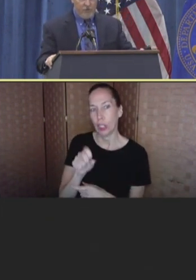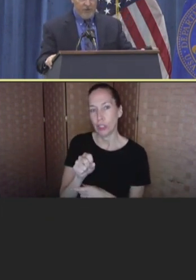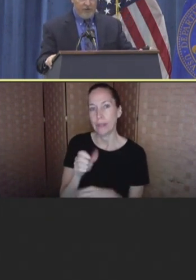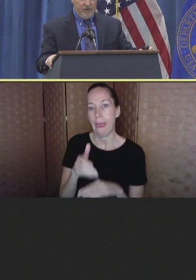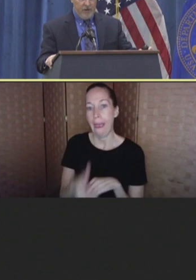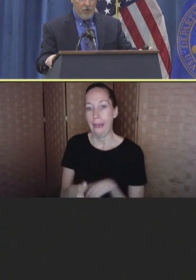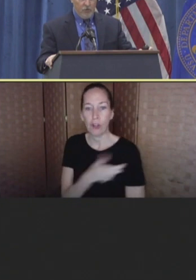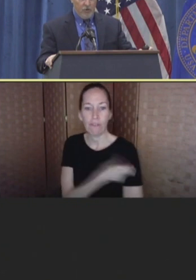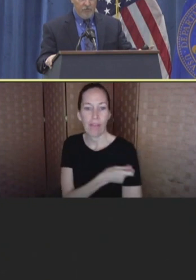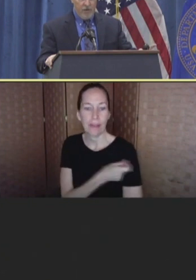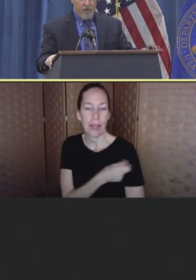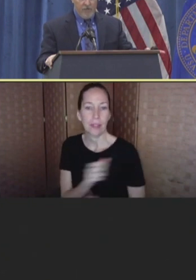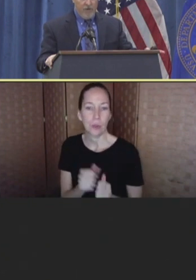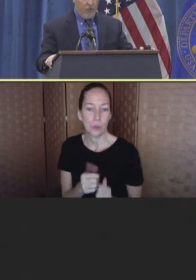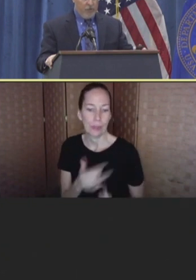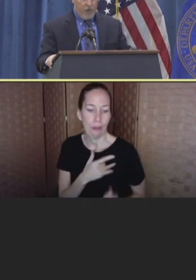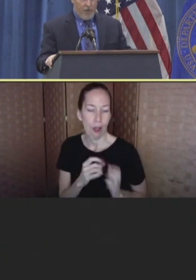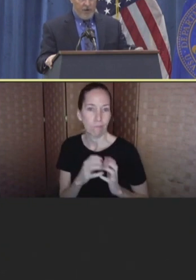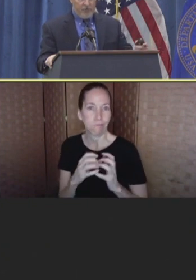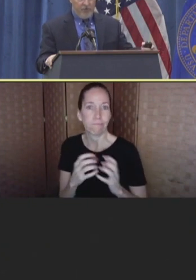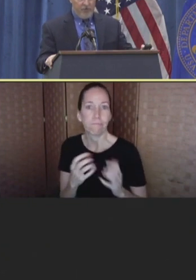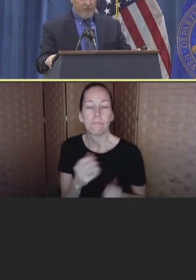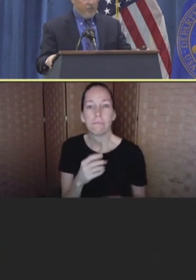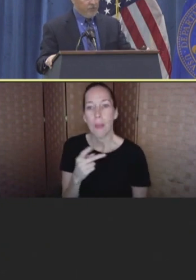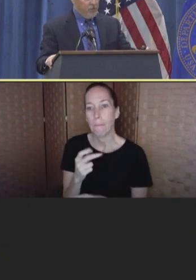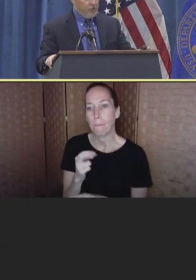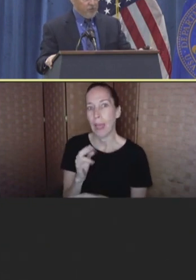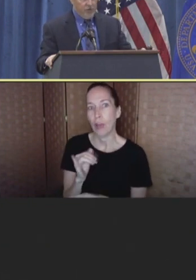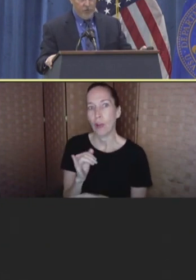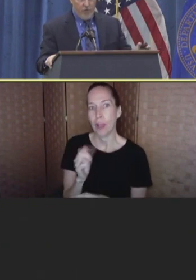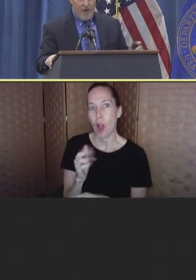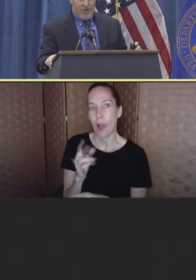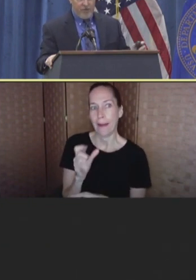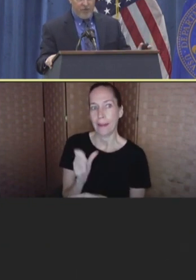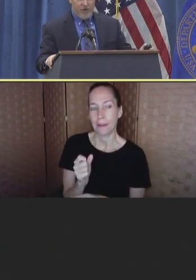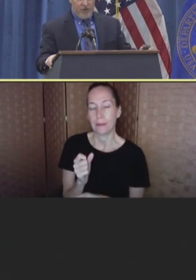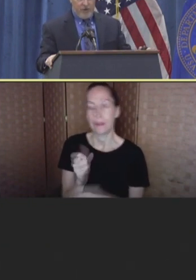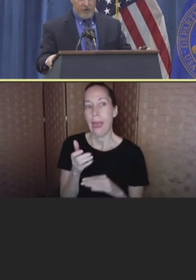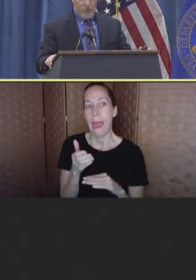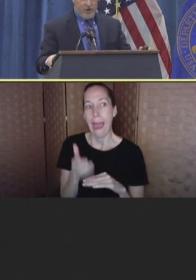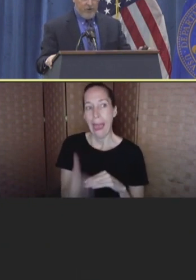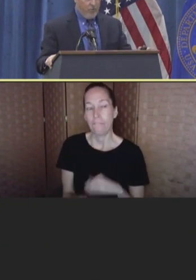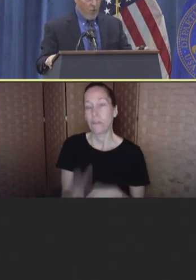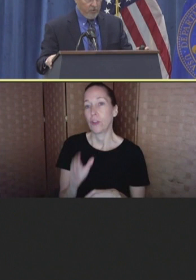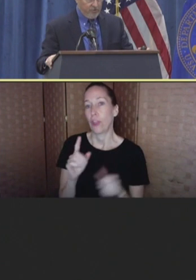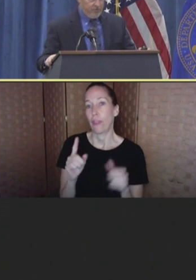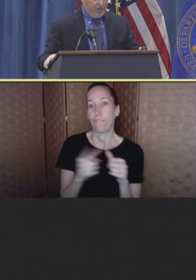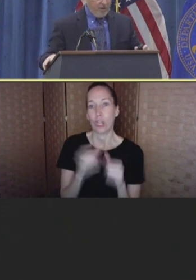18 and older following primary series and first booster, there were about 1320 reports